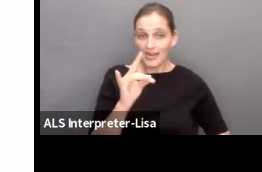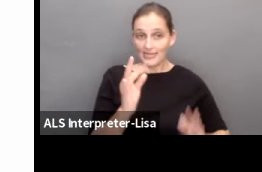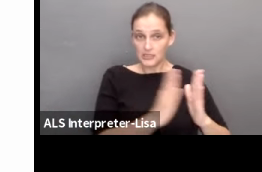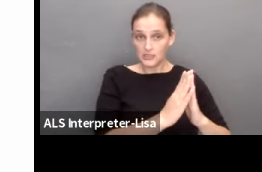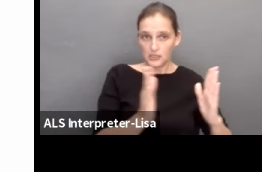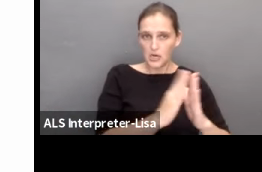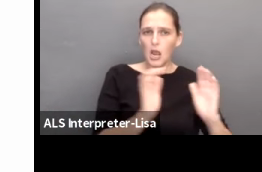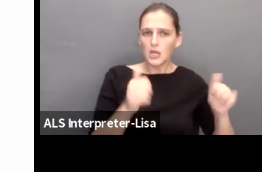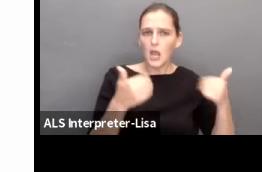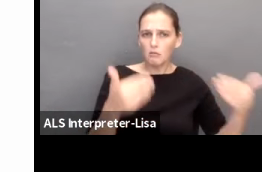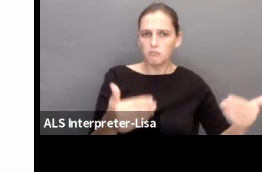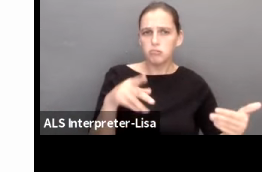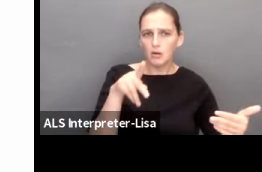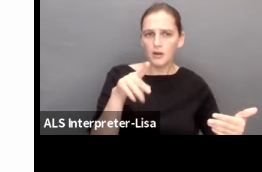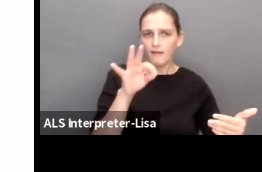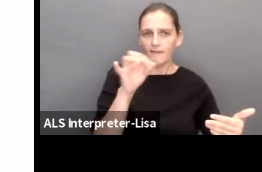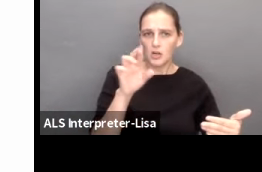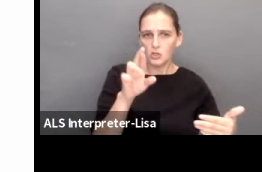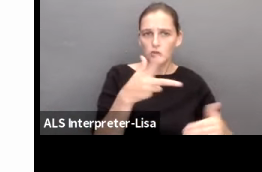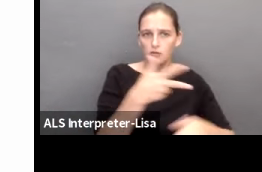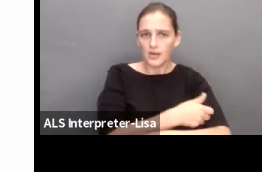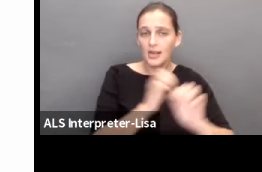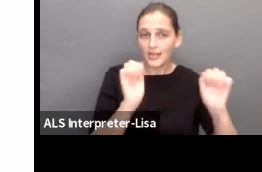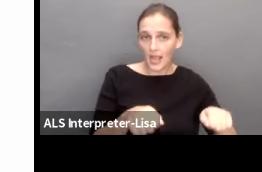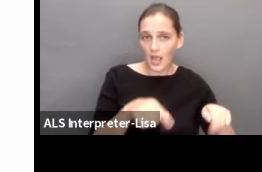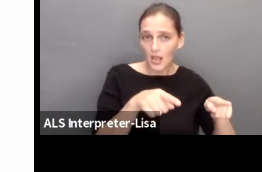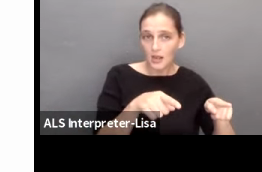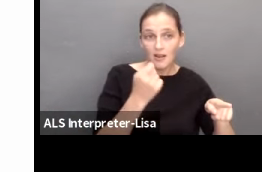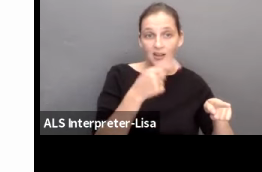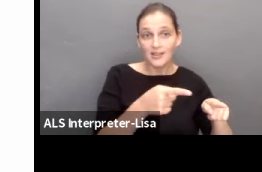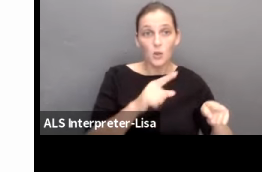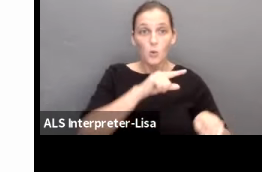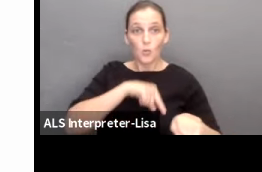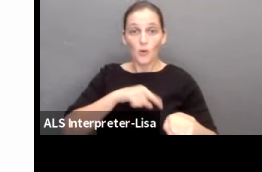the Pfizer vaccine, but they are not eligible for the booster so you have to be 18 years